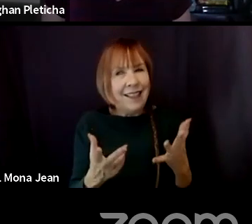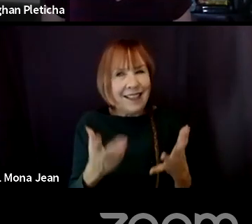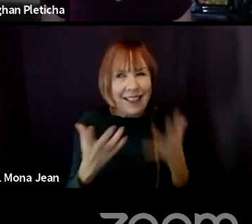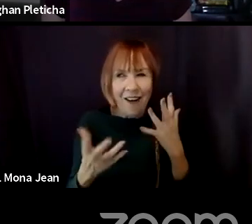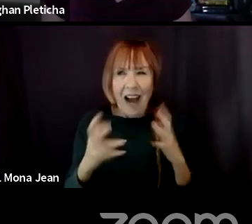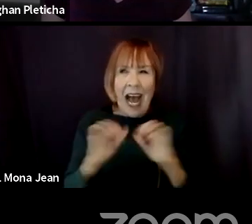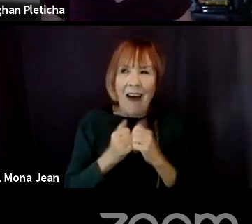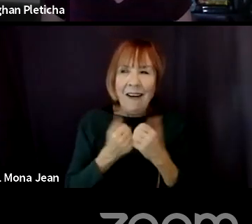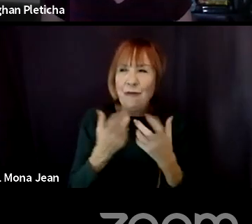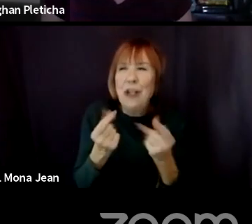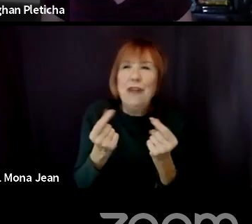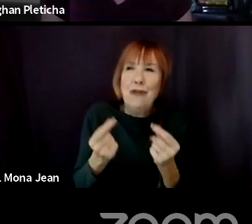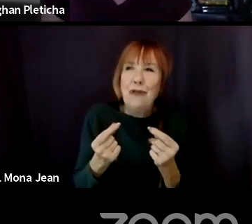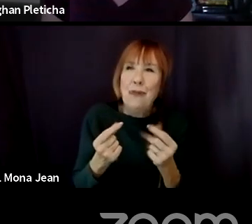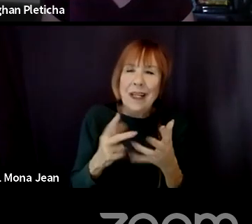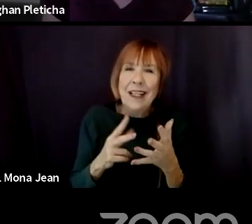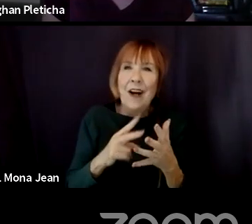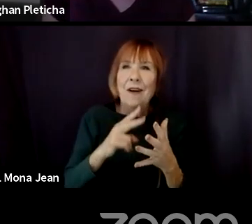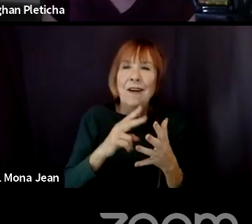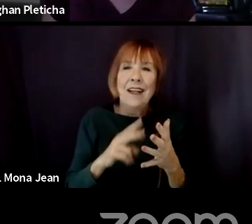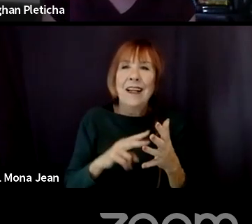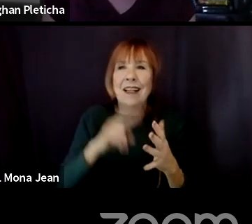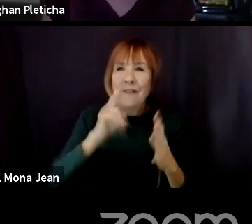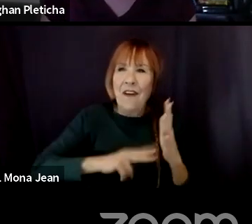I think it's like a question of the tone that you're aiming for,